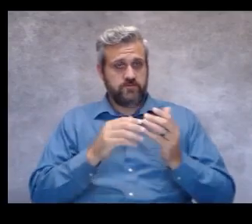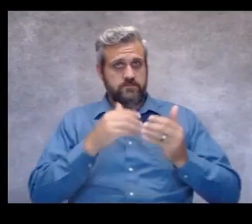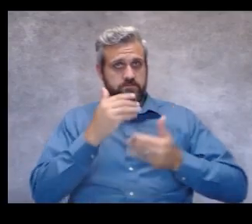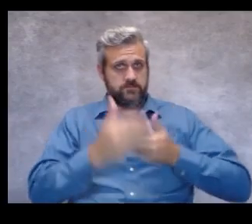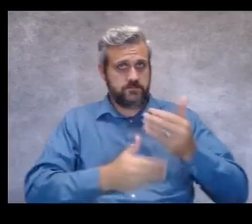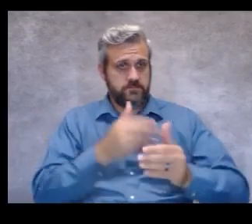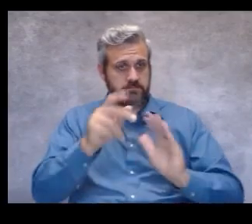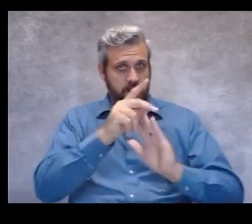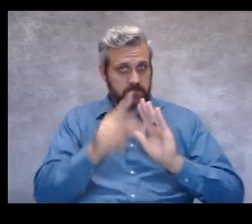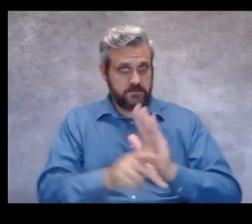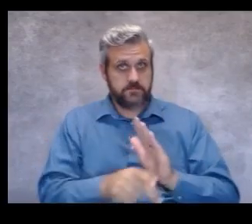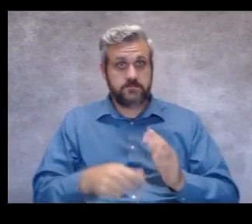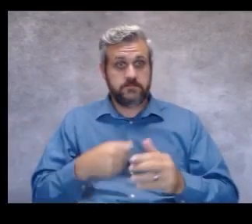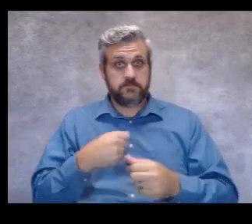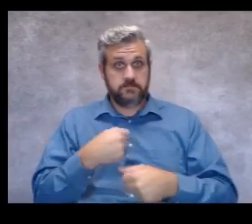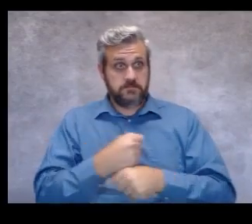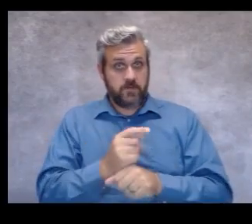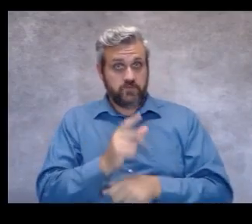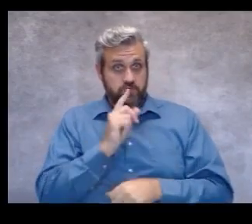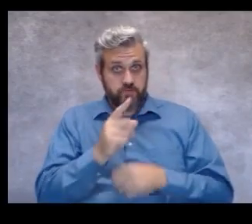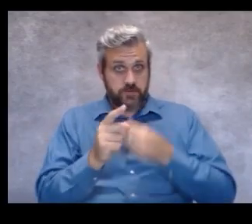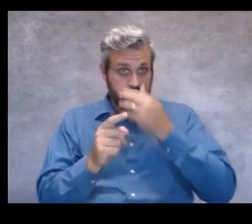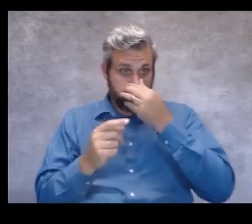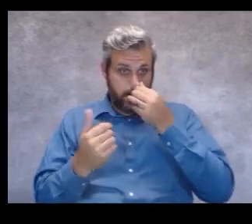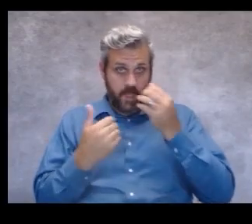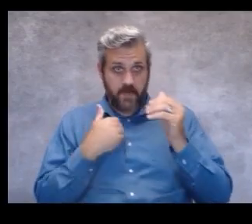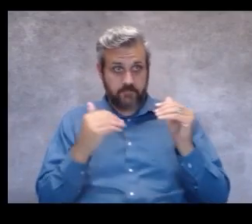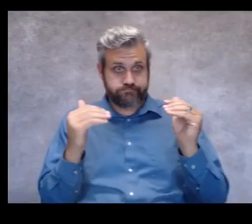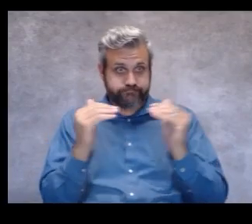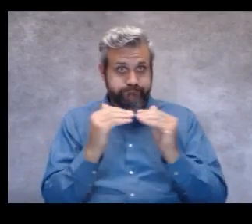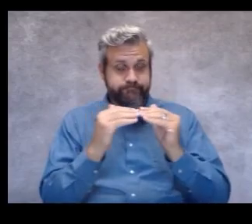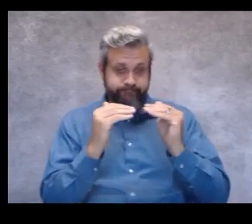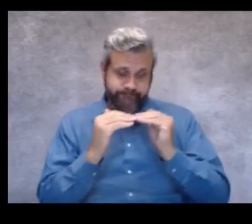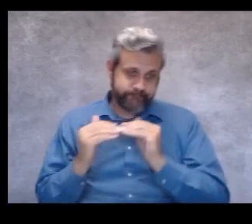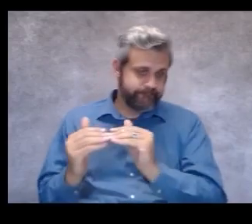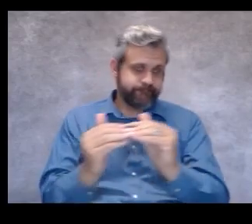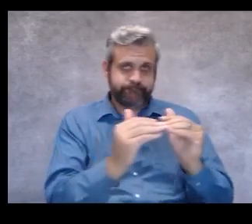procedures to ensure not only is there equality and equity but that the